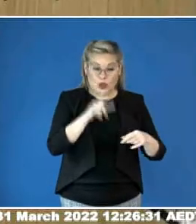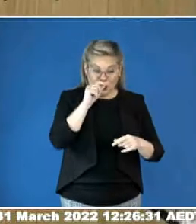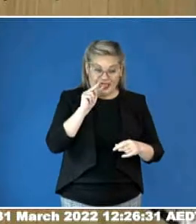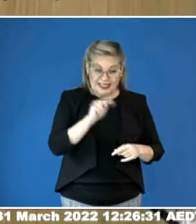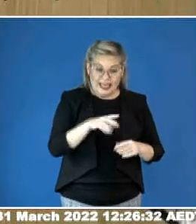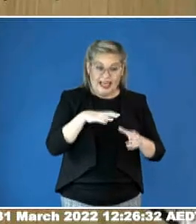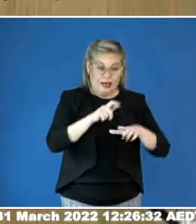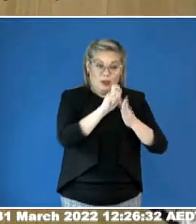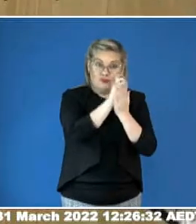Yes, yes.